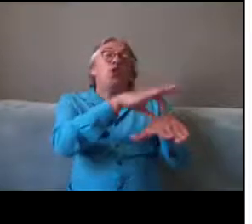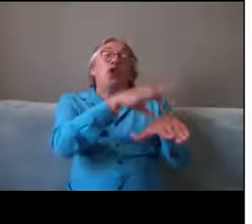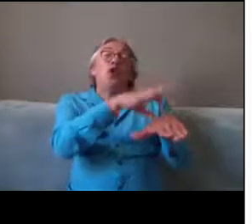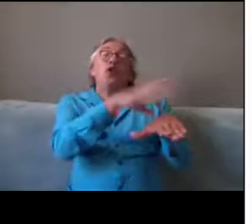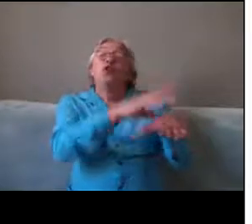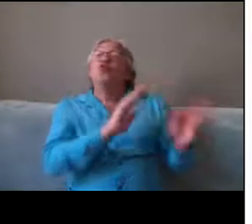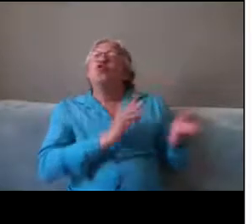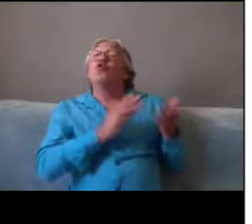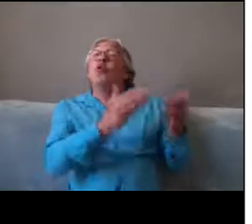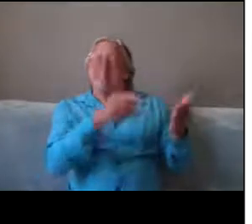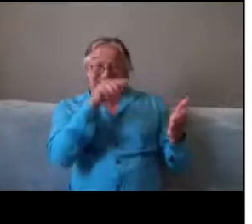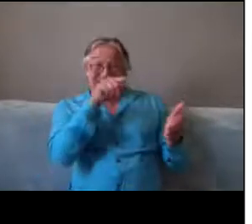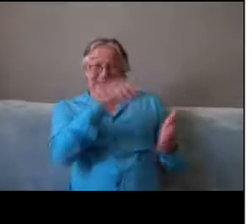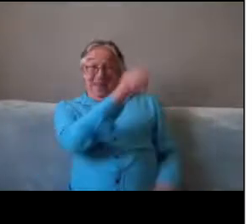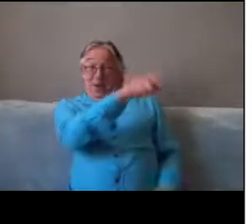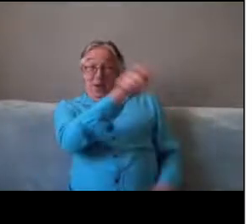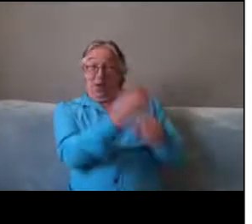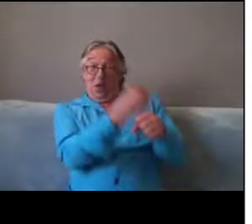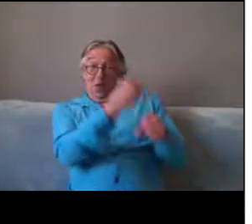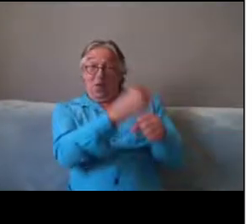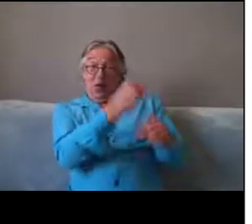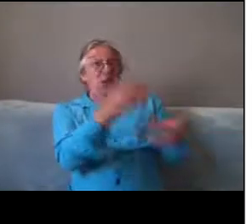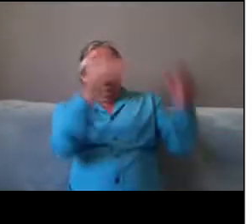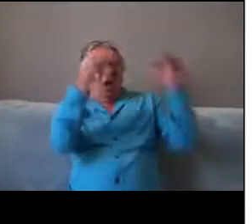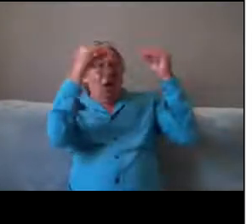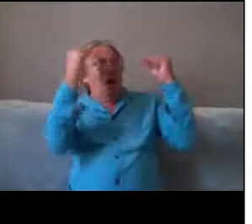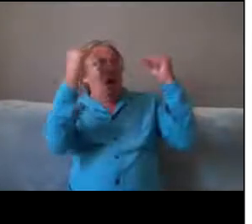Then we'd move to what we call key action 2.